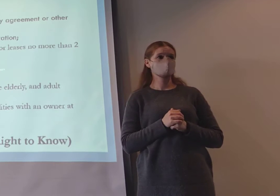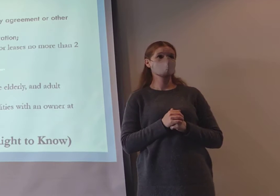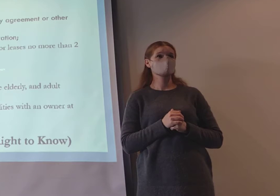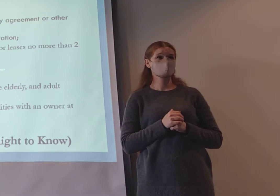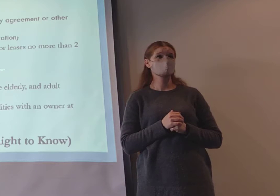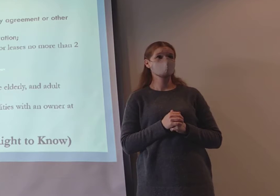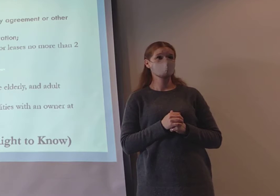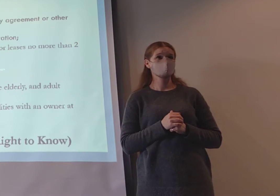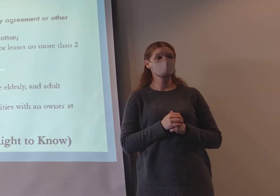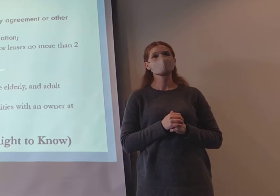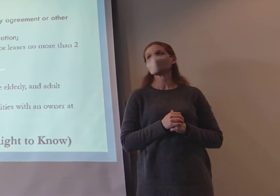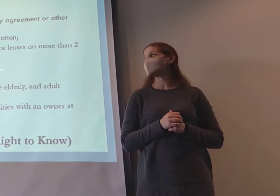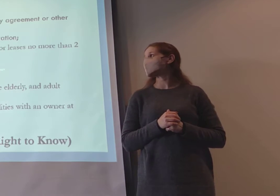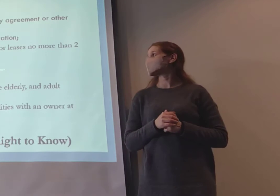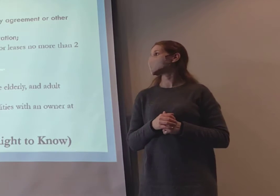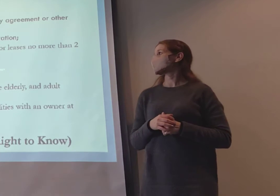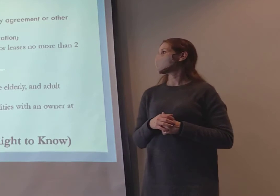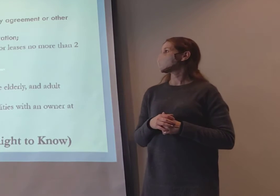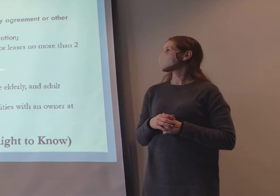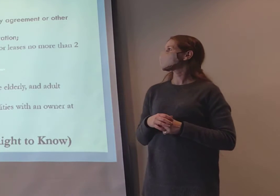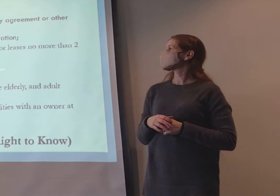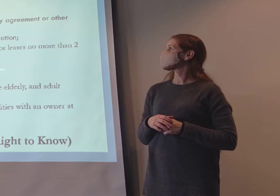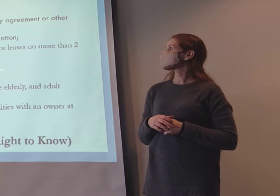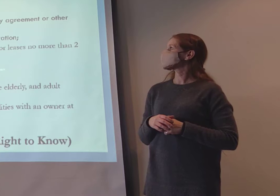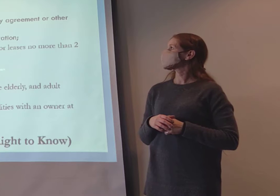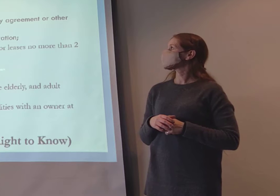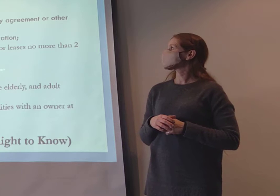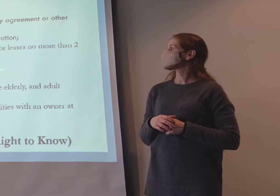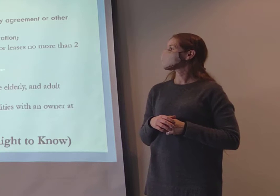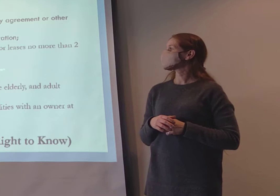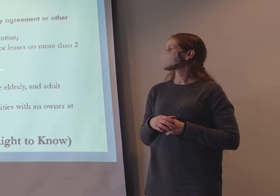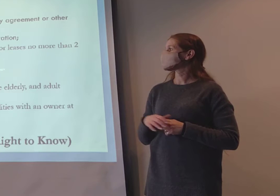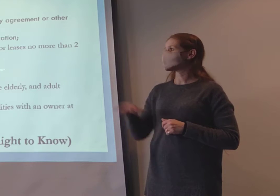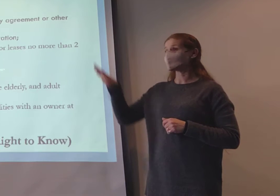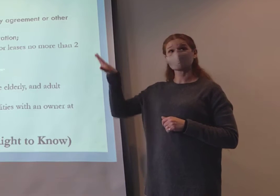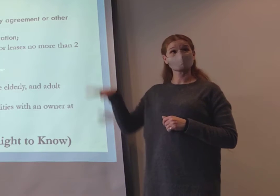These are the types of properties that do not have to have Just Cause.